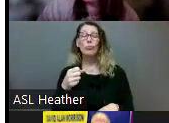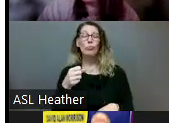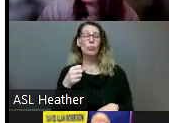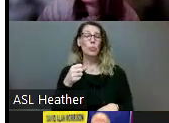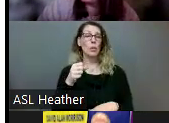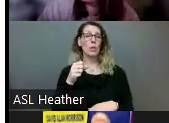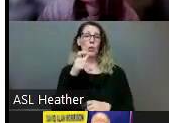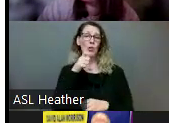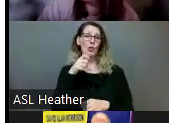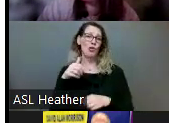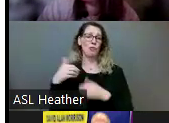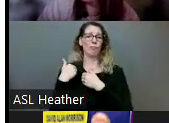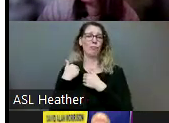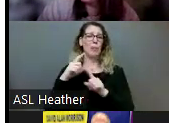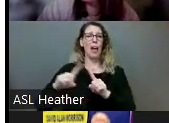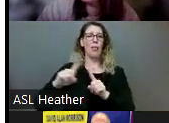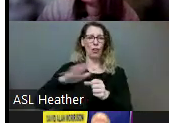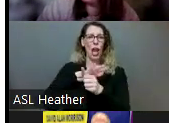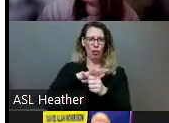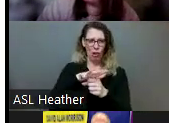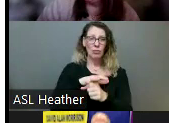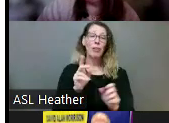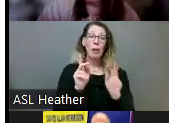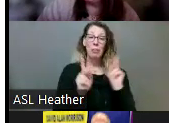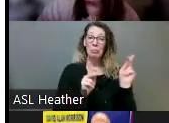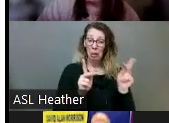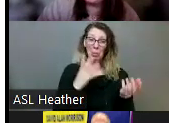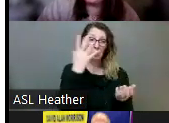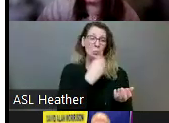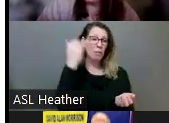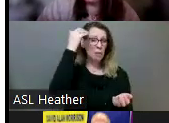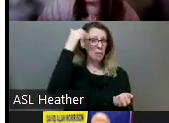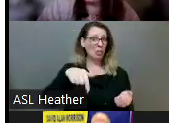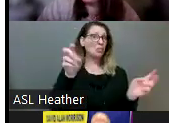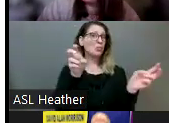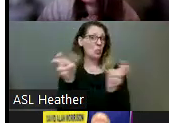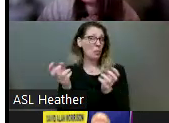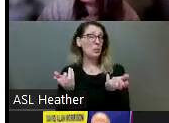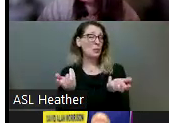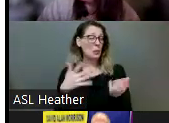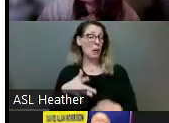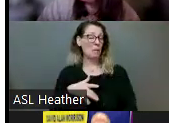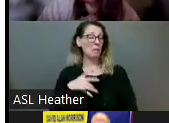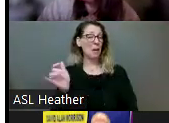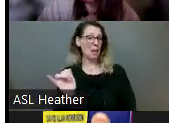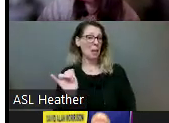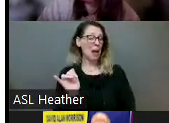other areas and people are pretty familiar with this topic, so I feel like we can talk